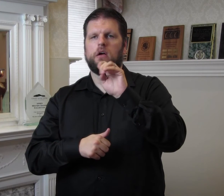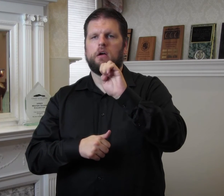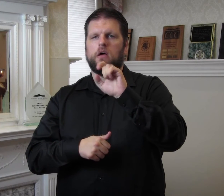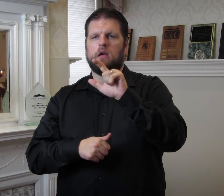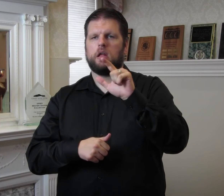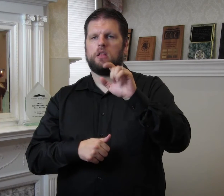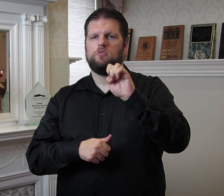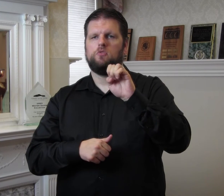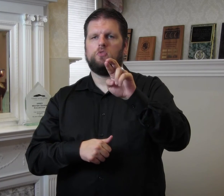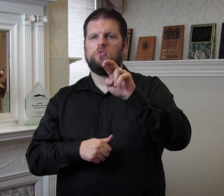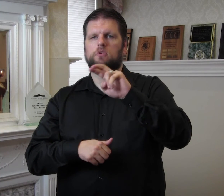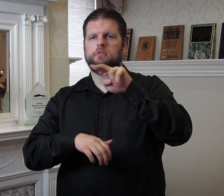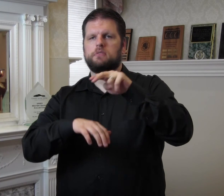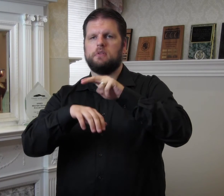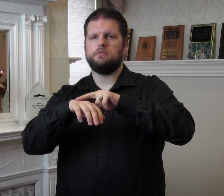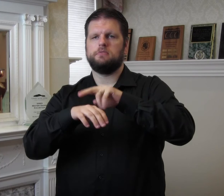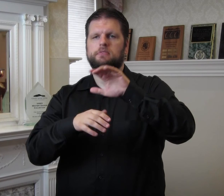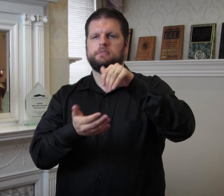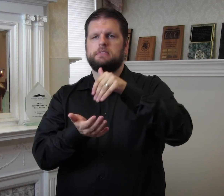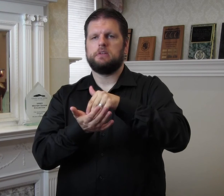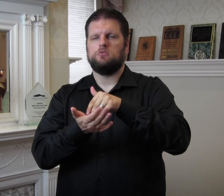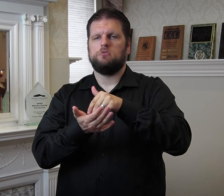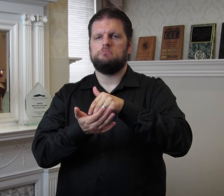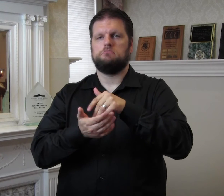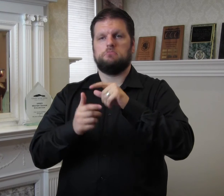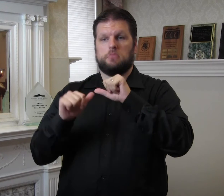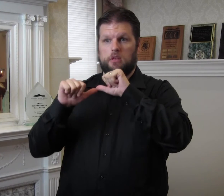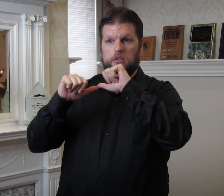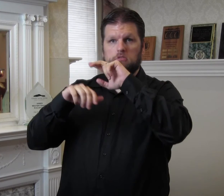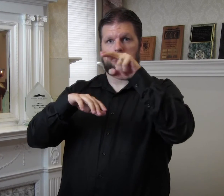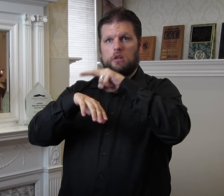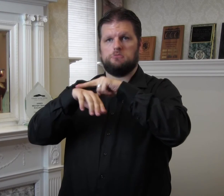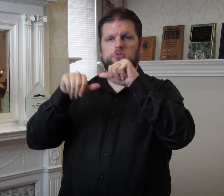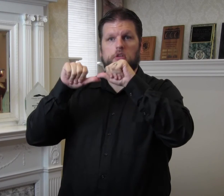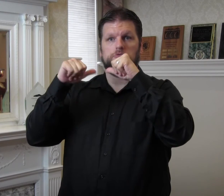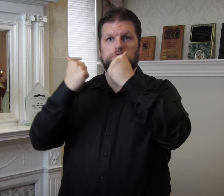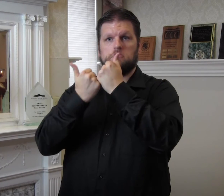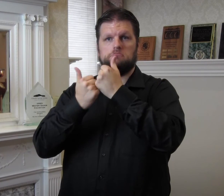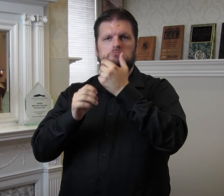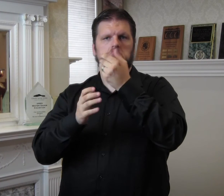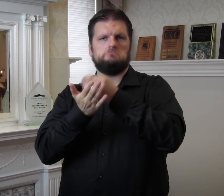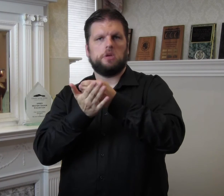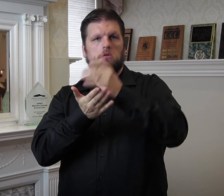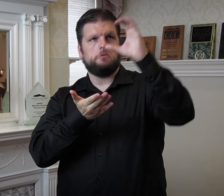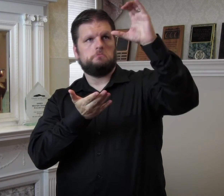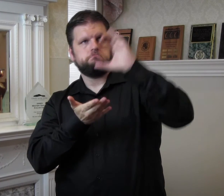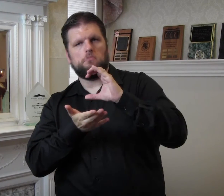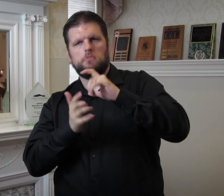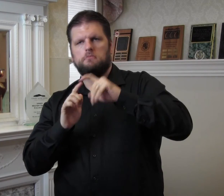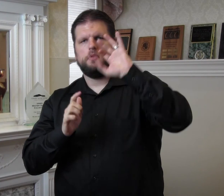for the Helen Keller National Center. This is a national agency that receives funding